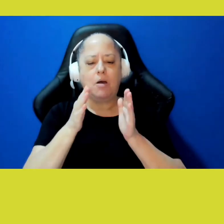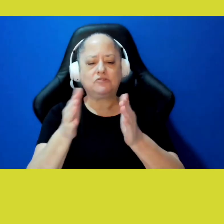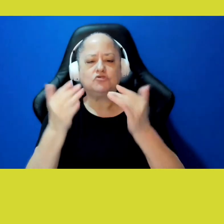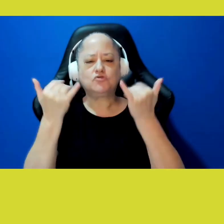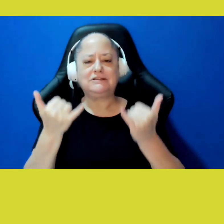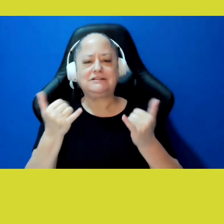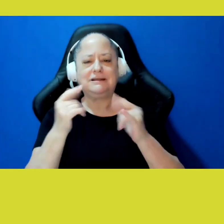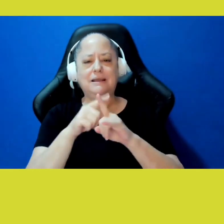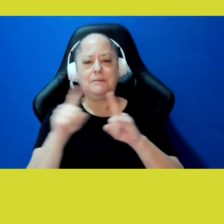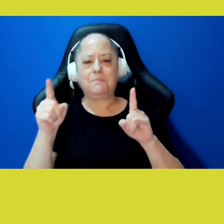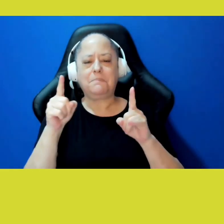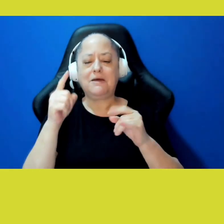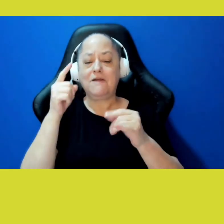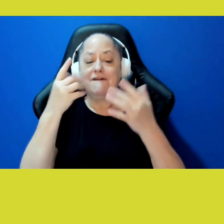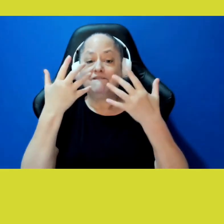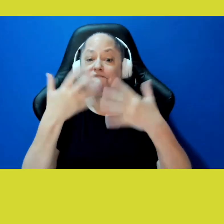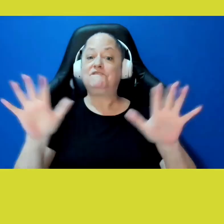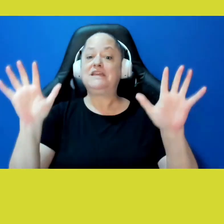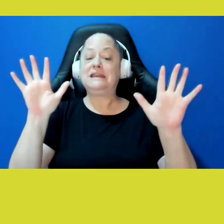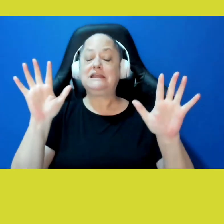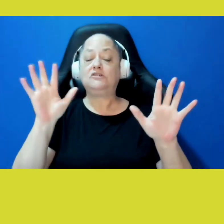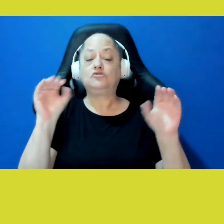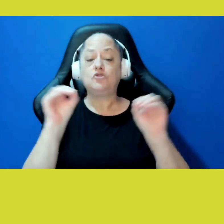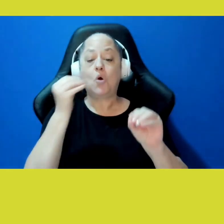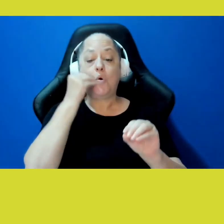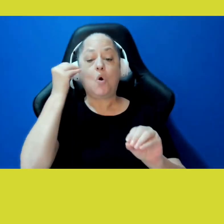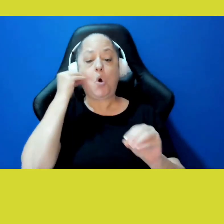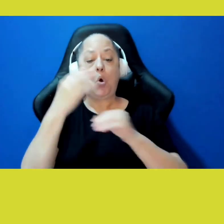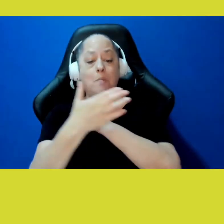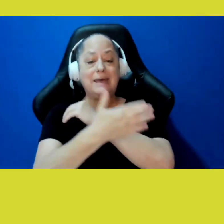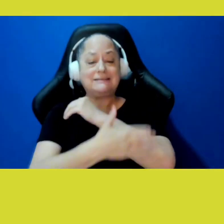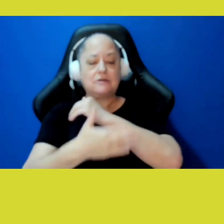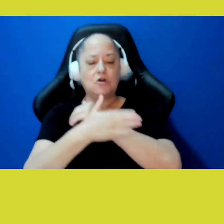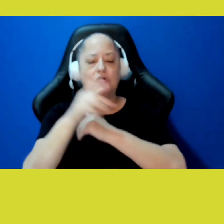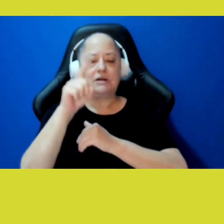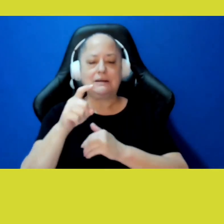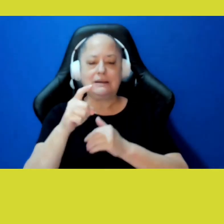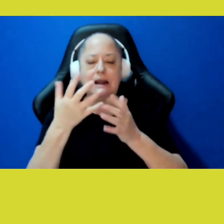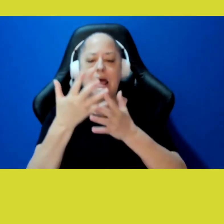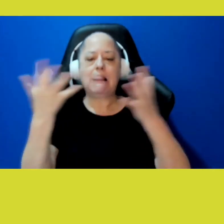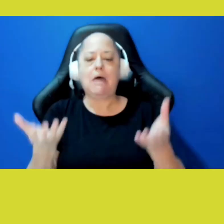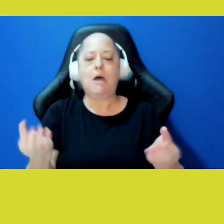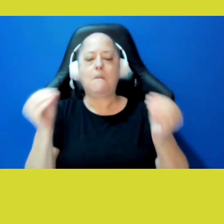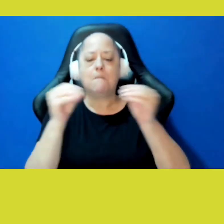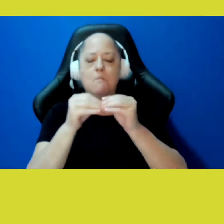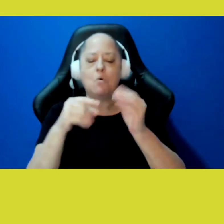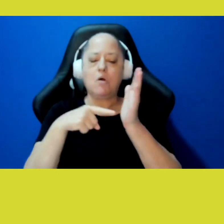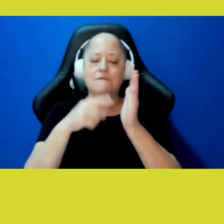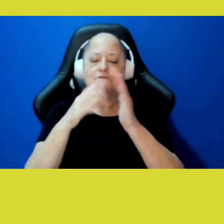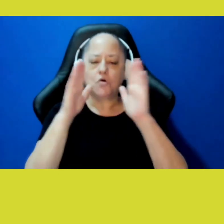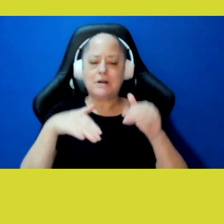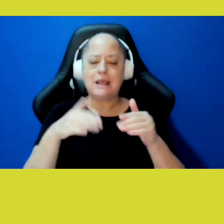to end homelessness as a country, we need a lot more affordable housing, like public housing. That's what,